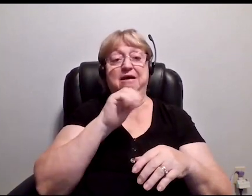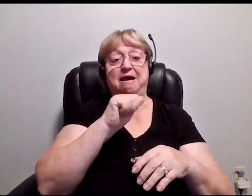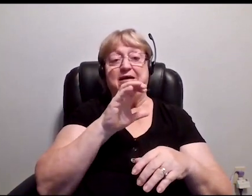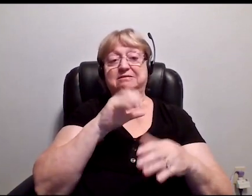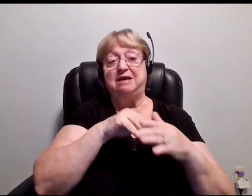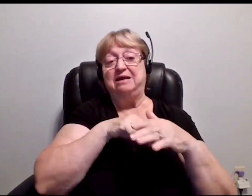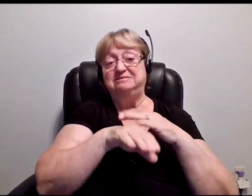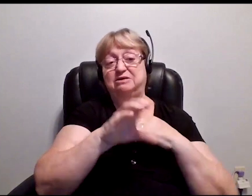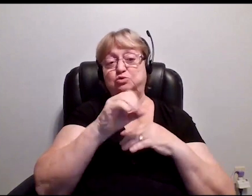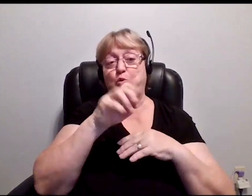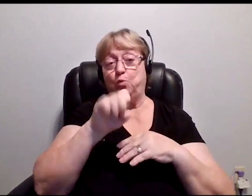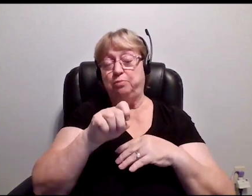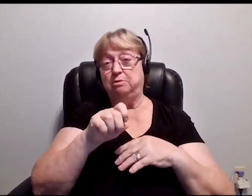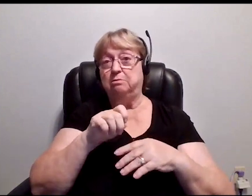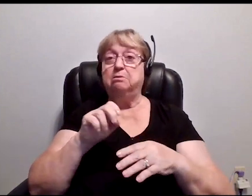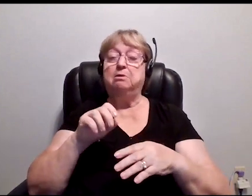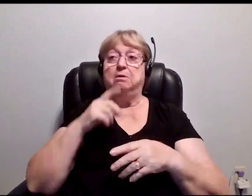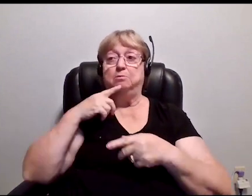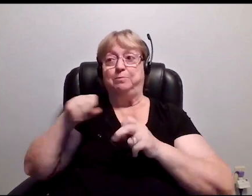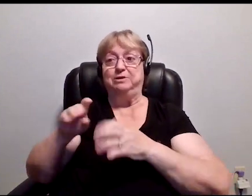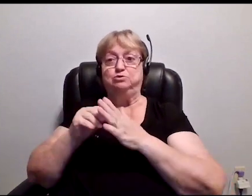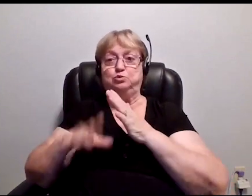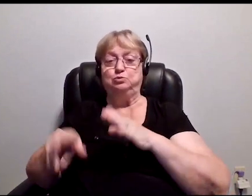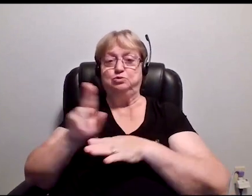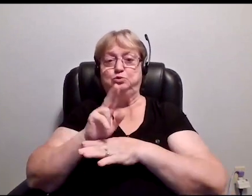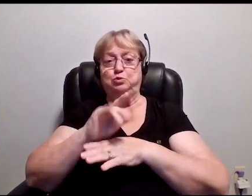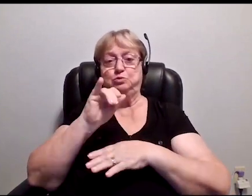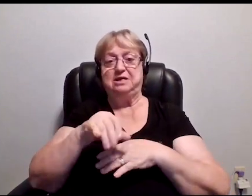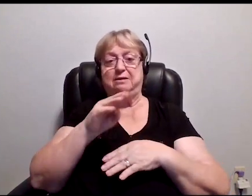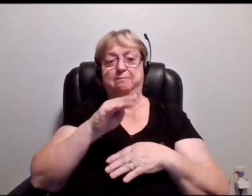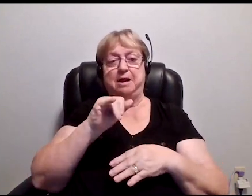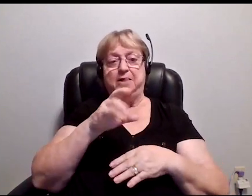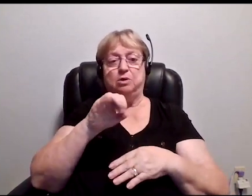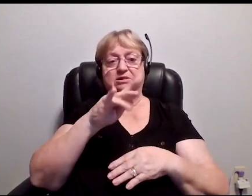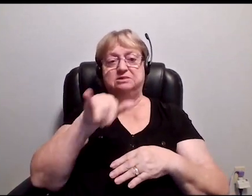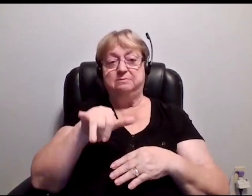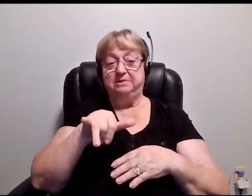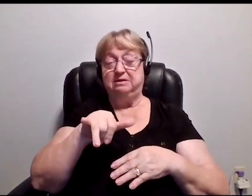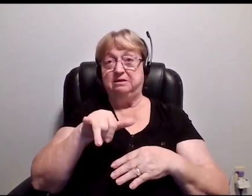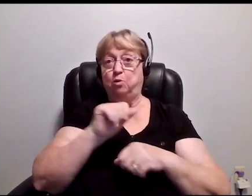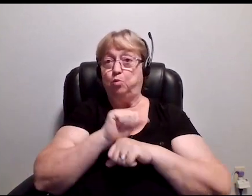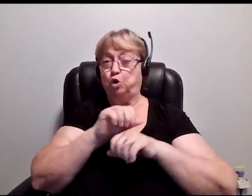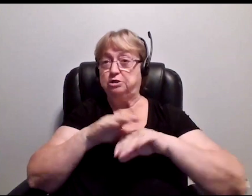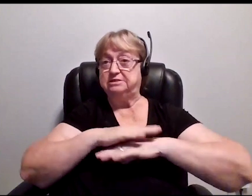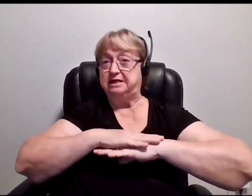and operate a microscopy workstation. This is a way to provide meaningful access to experiments